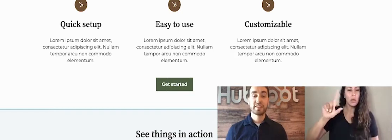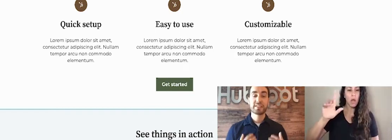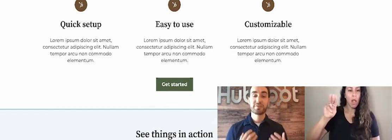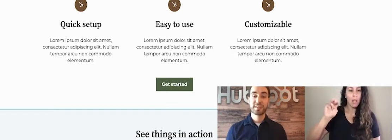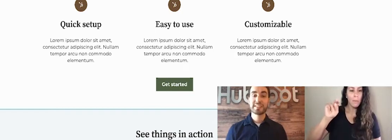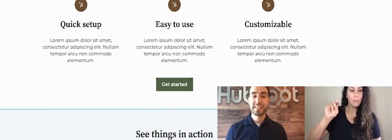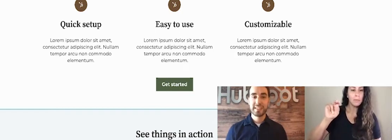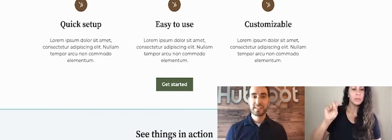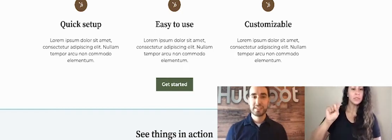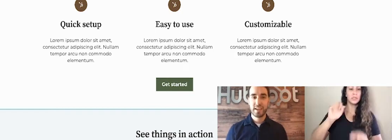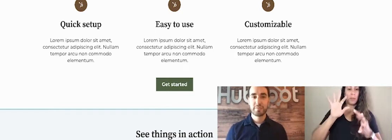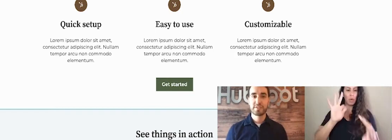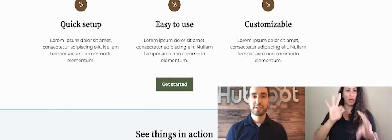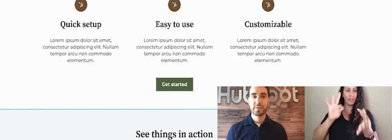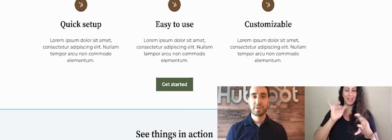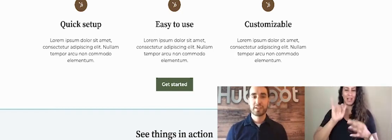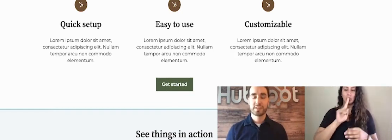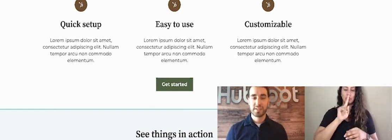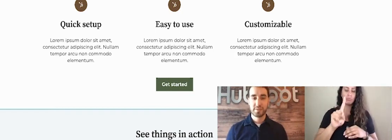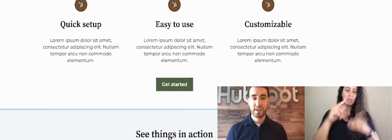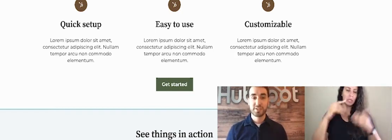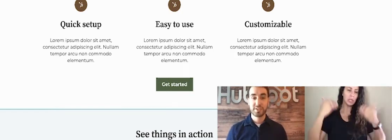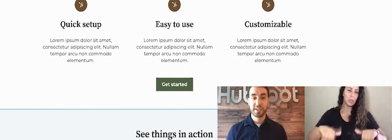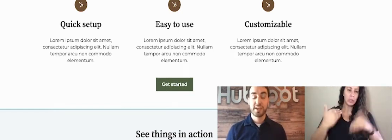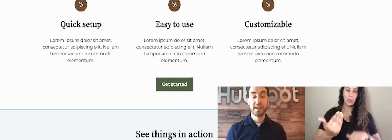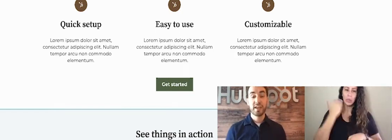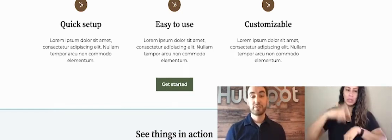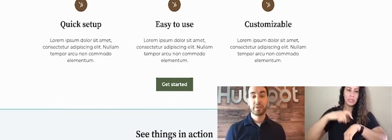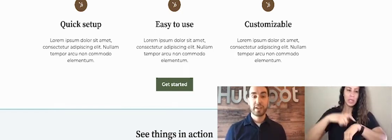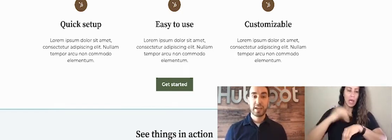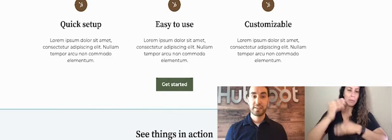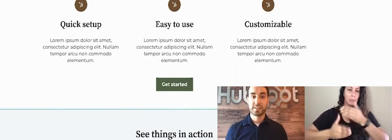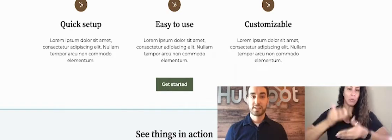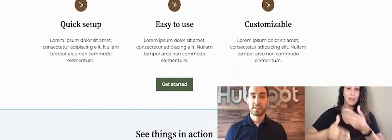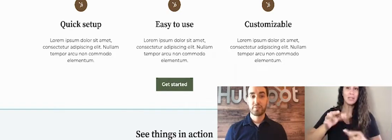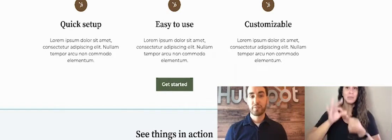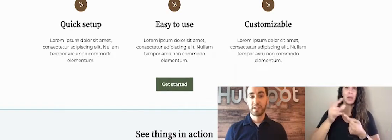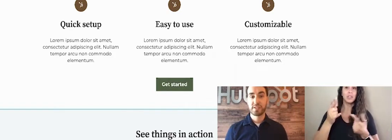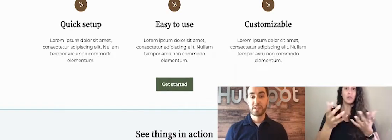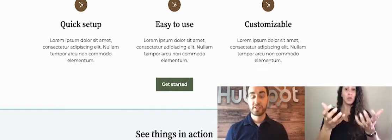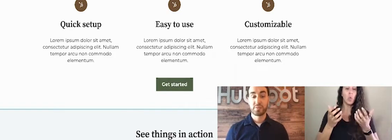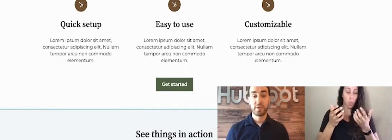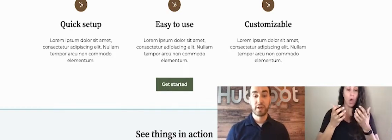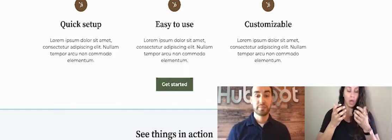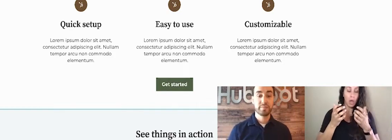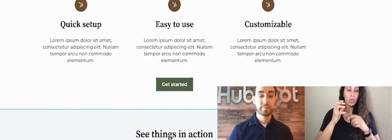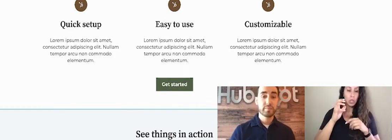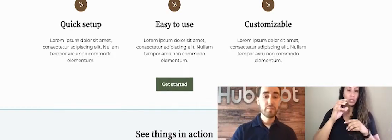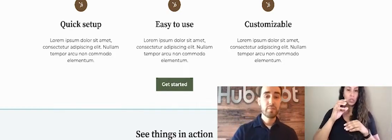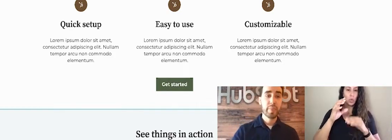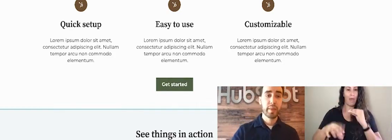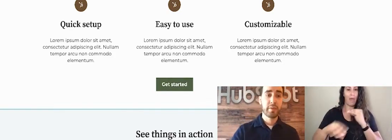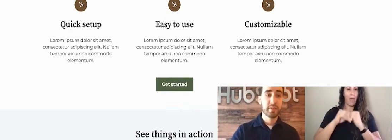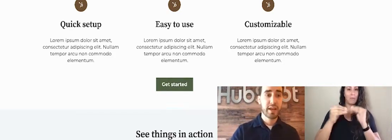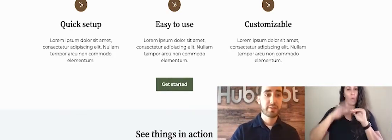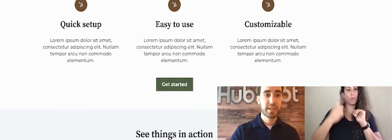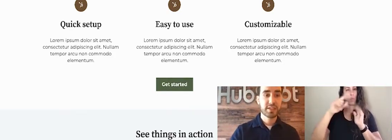THAT'S A TEDIOUS TIME CONSUMING PROCESS ESPECIALLY IF YOU WANT TO ADD THIS TO MORE PAGES THAN ONE.